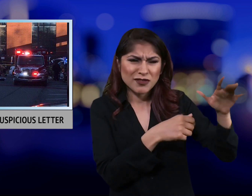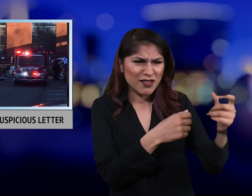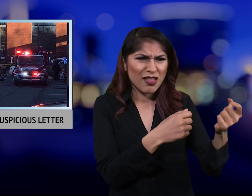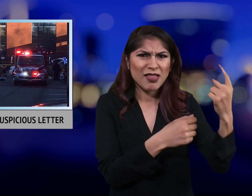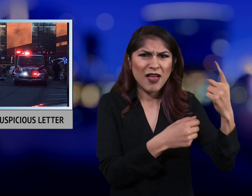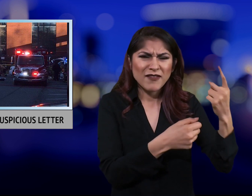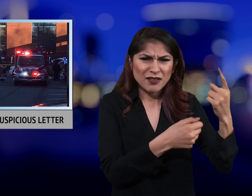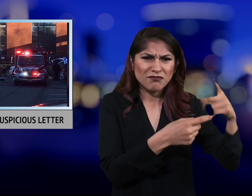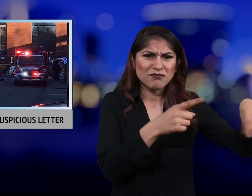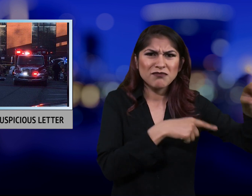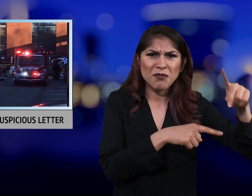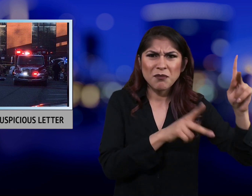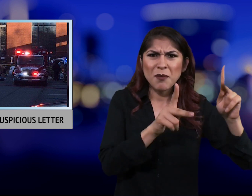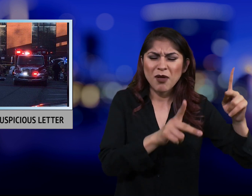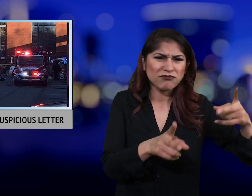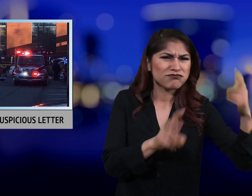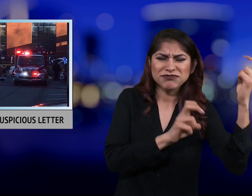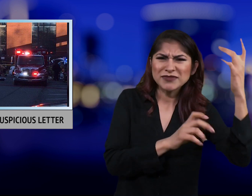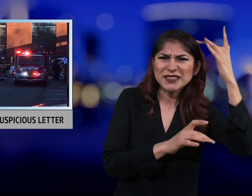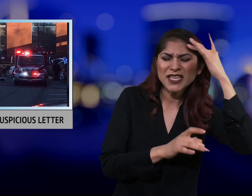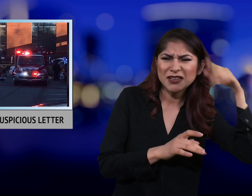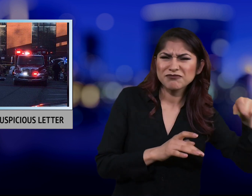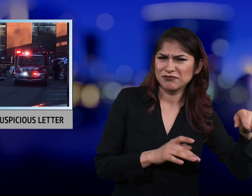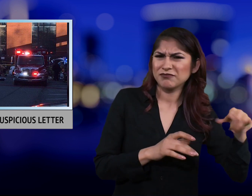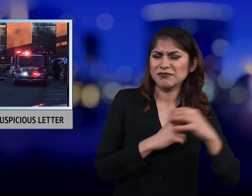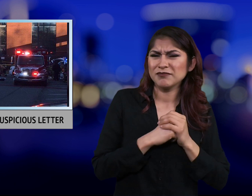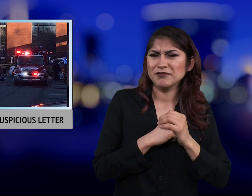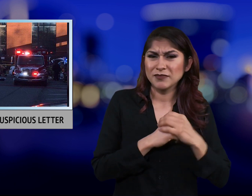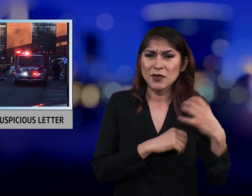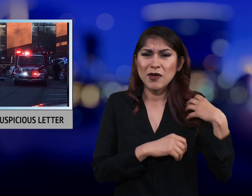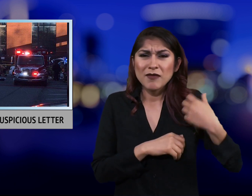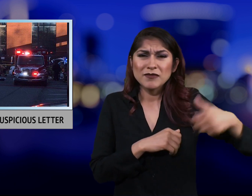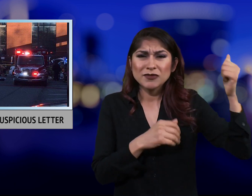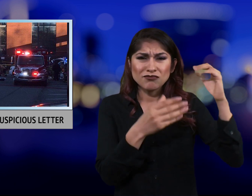This is a local military base where Army and Marine Corps soldiers live and work.